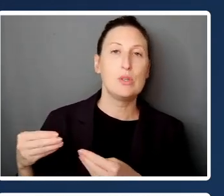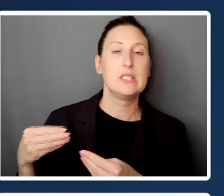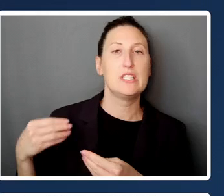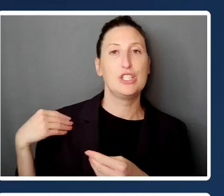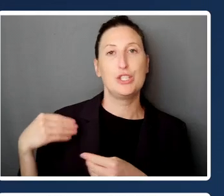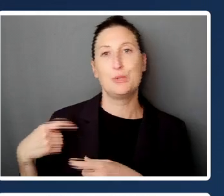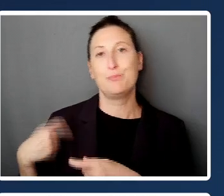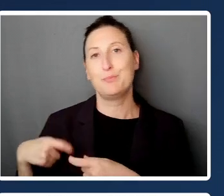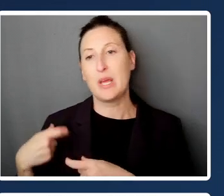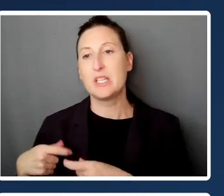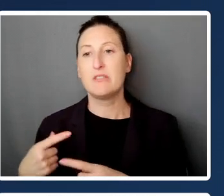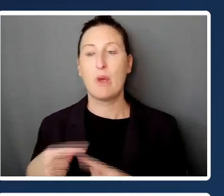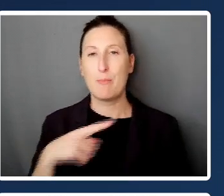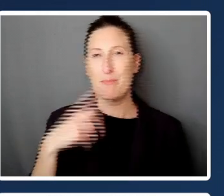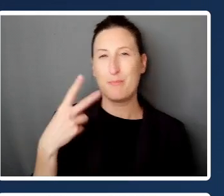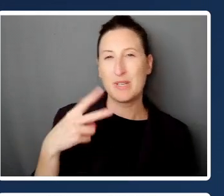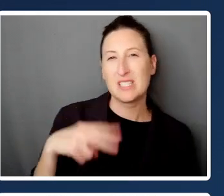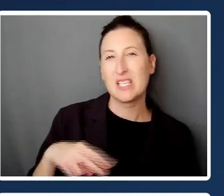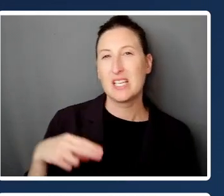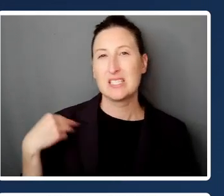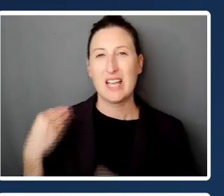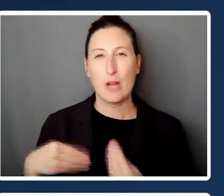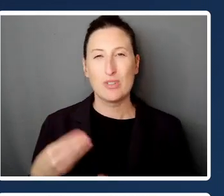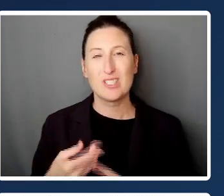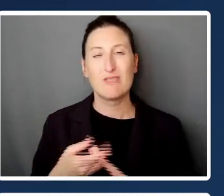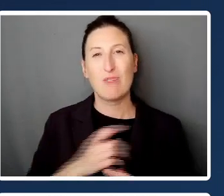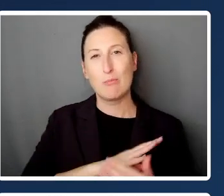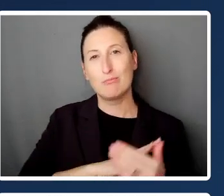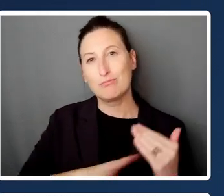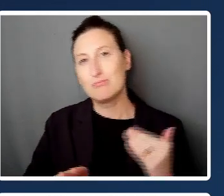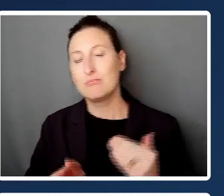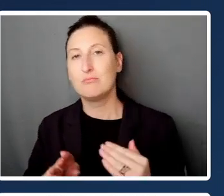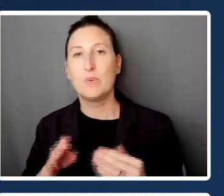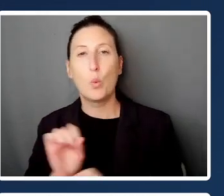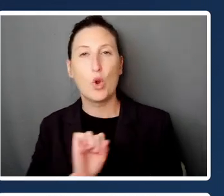the '90s as migrant workers and stayed to raise their families. We have a large,